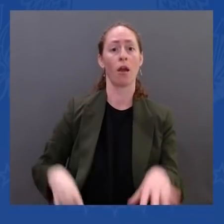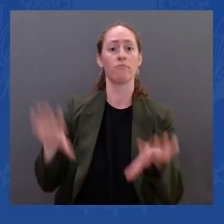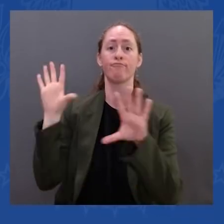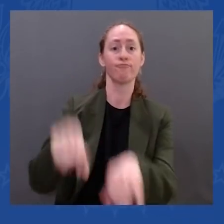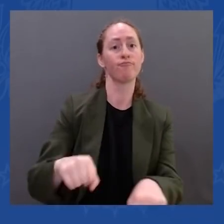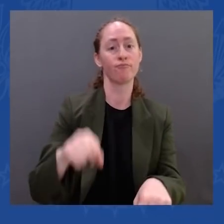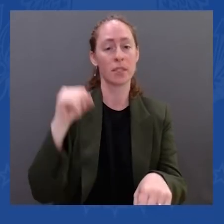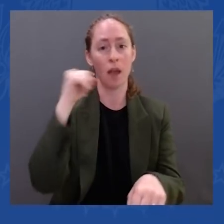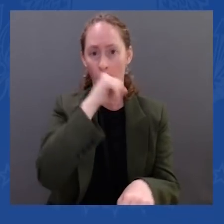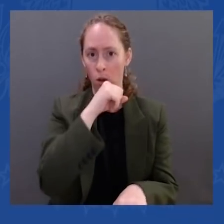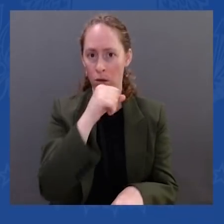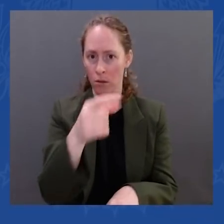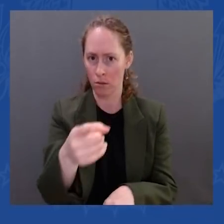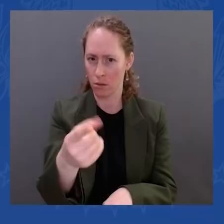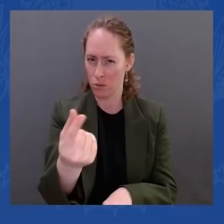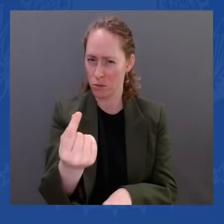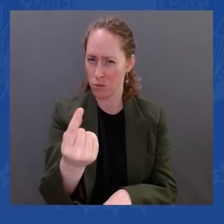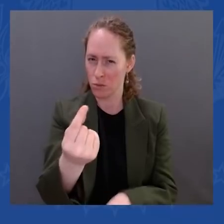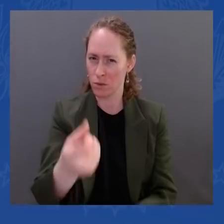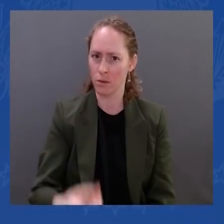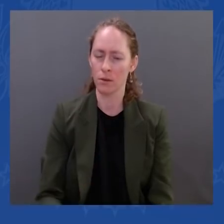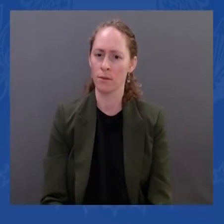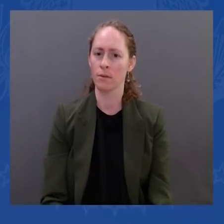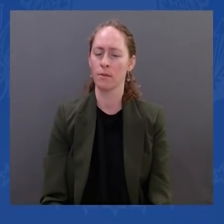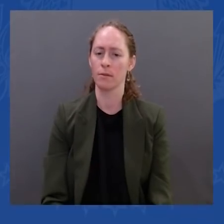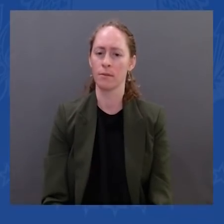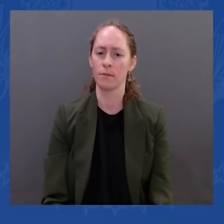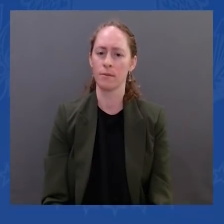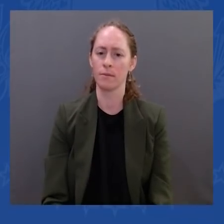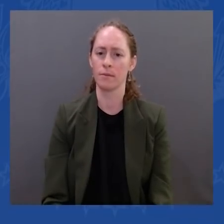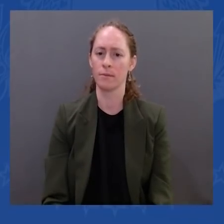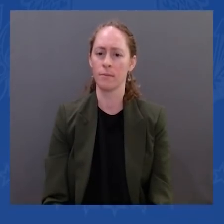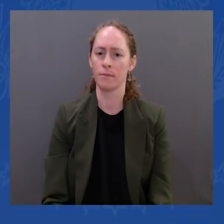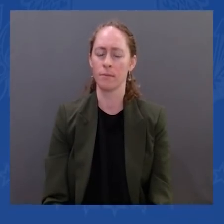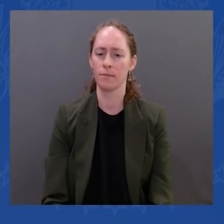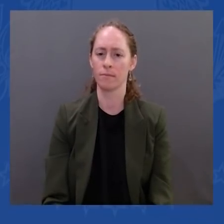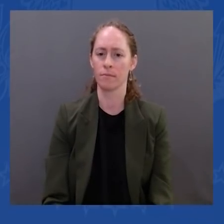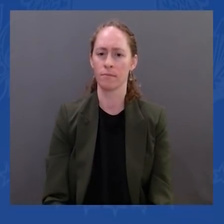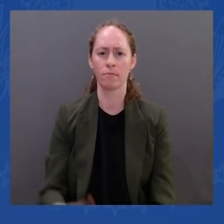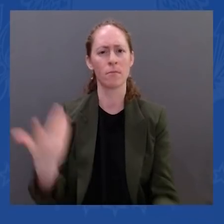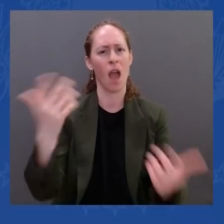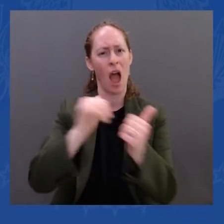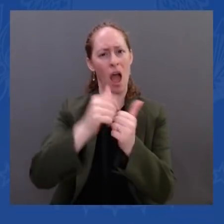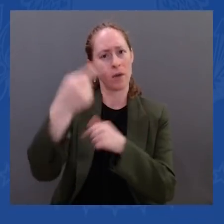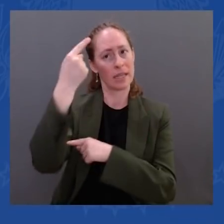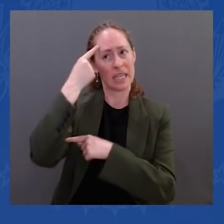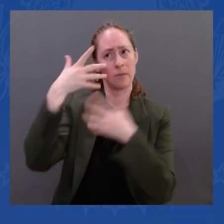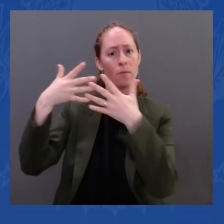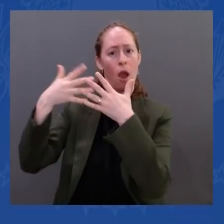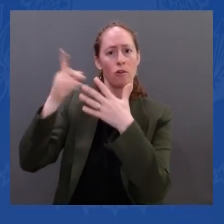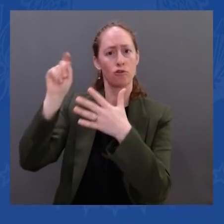if that were to happen? And, Mr. President, if you could tell us how the U.S. is prepared to respond, we would appreciate it.